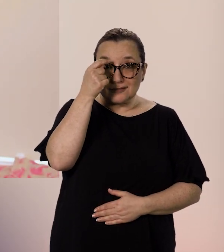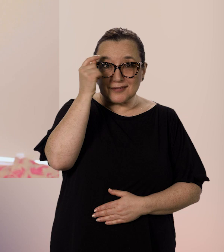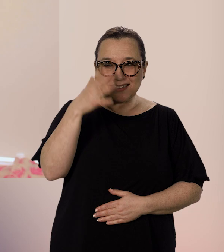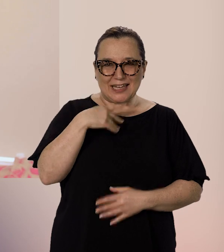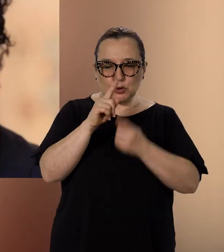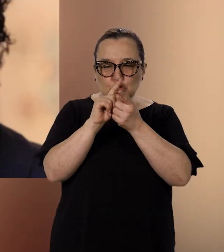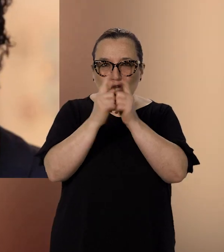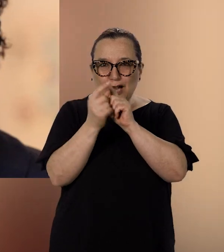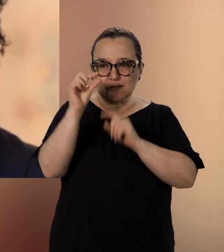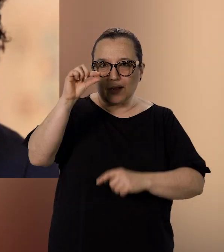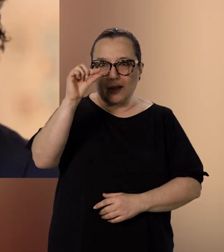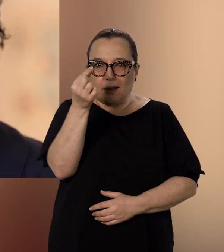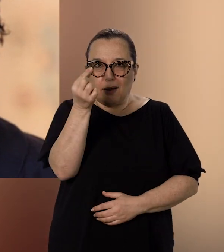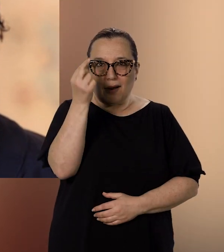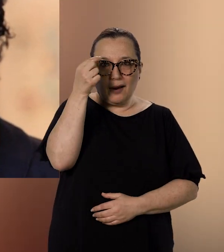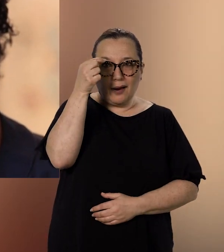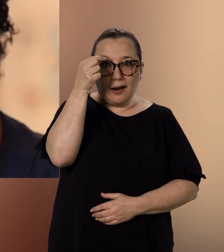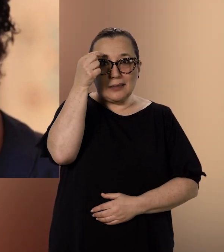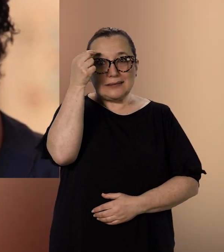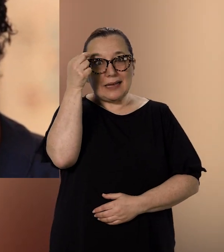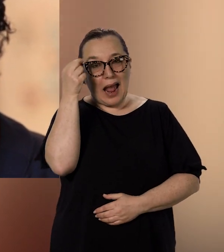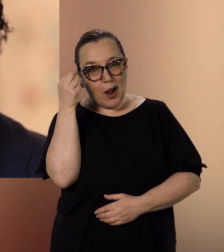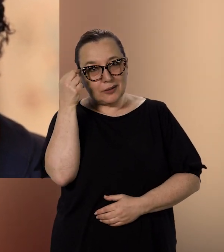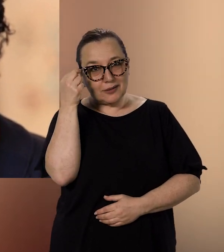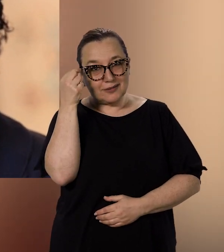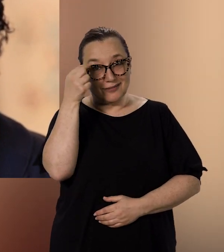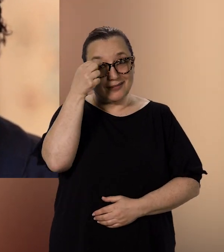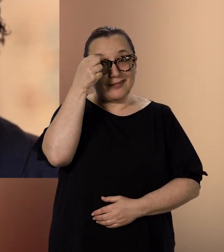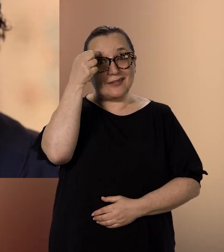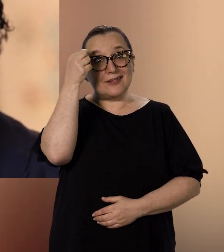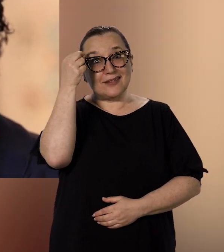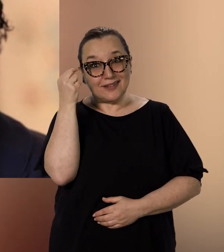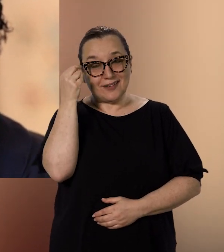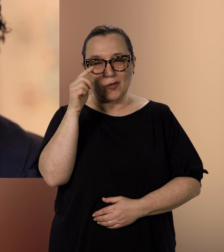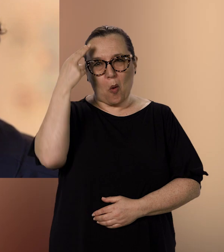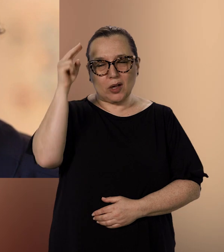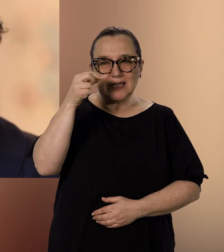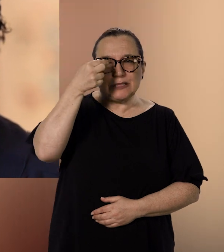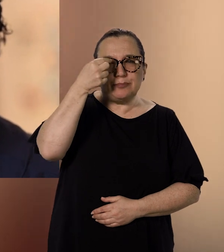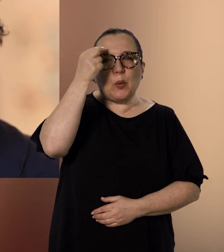what you'll find is that you'll naturally need to switch the angle of the eyebrow pencil